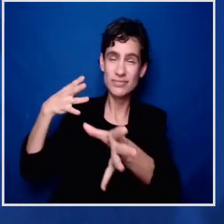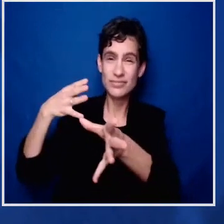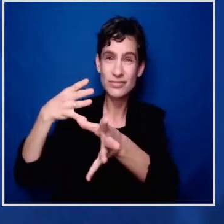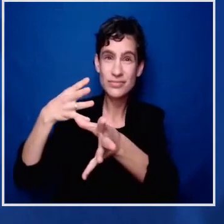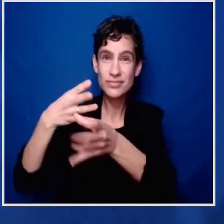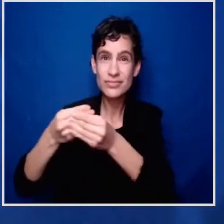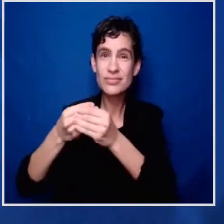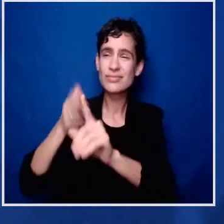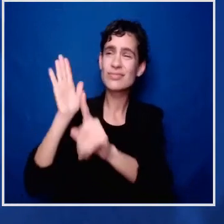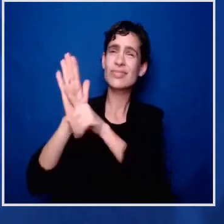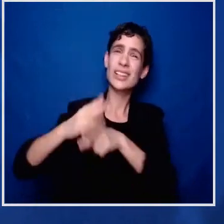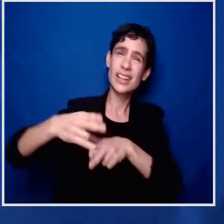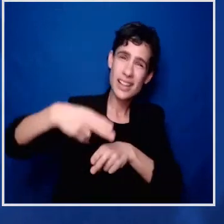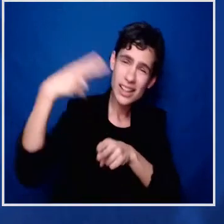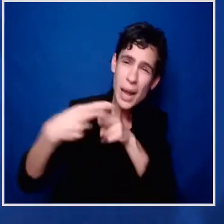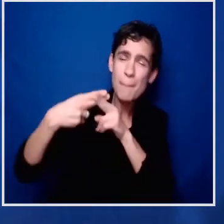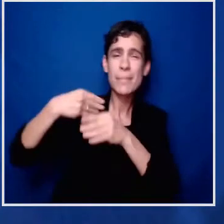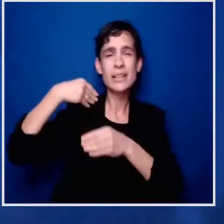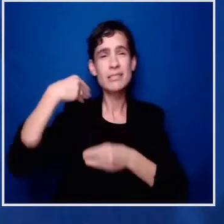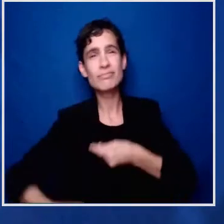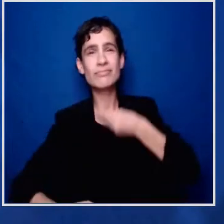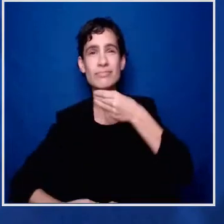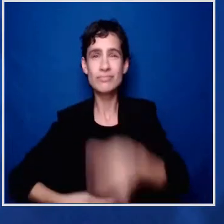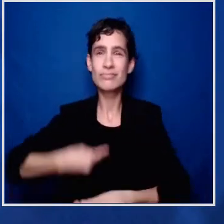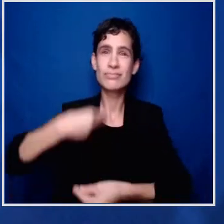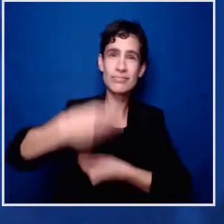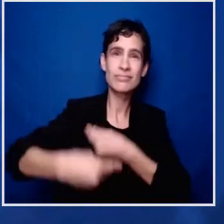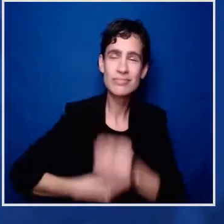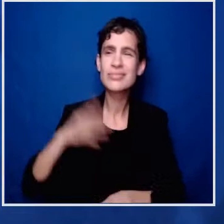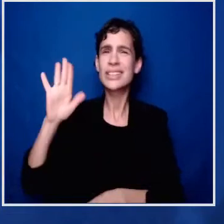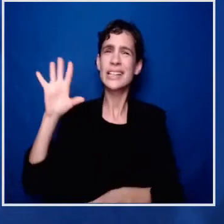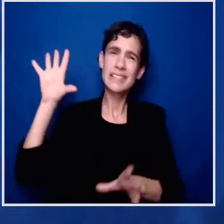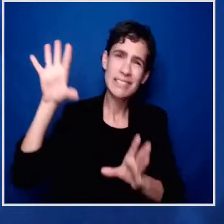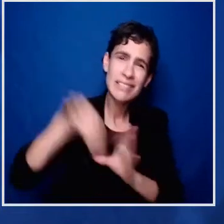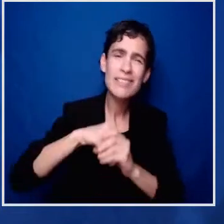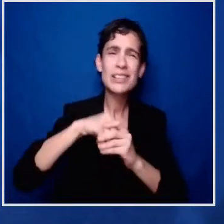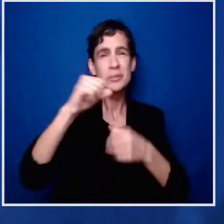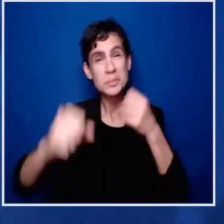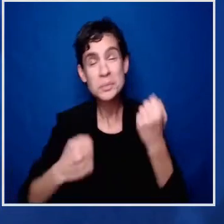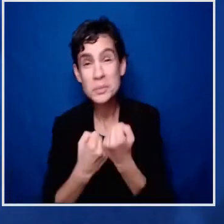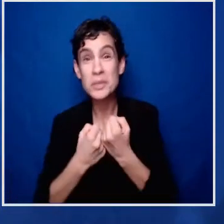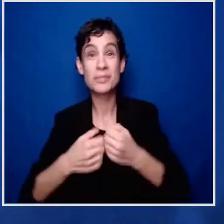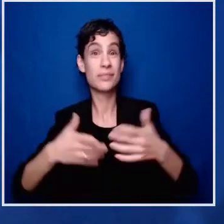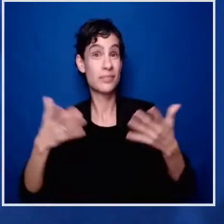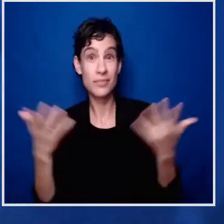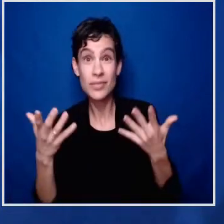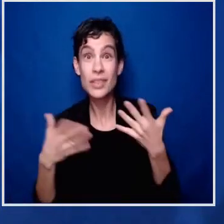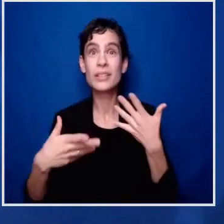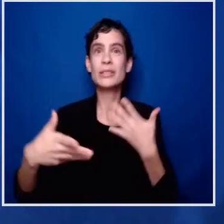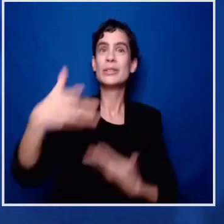LEGACY OF MARTIN LUTHER KING JR., HE WAS ABOUT SOCIAL